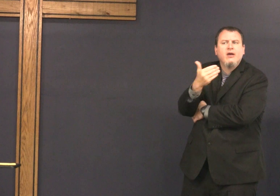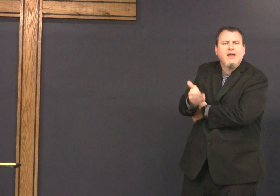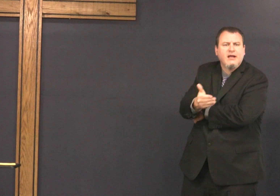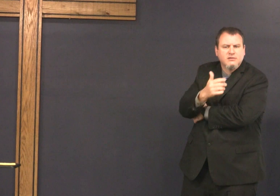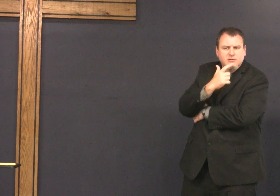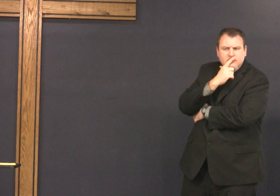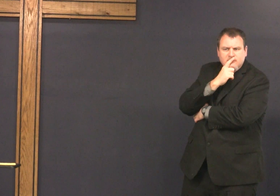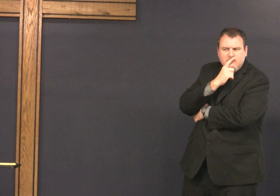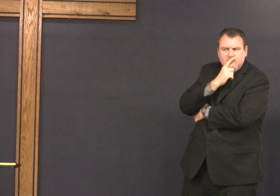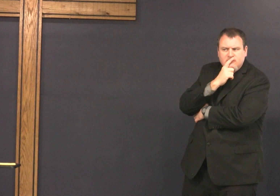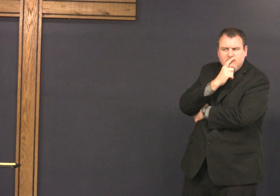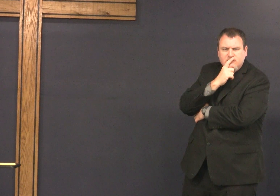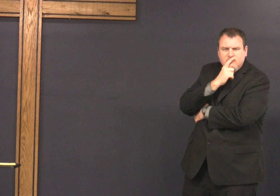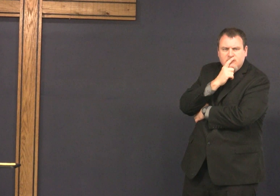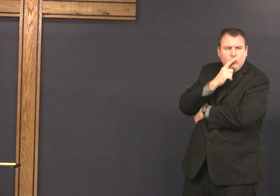so Judas what does Judas do next